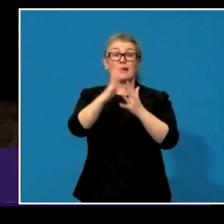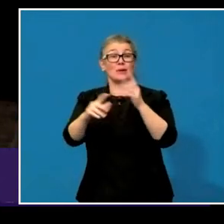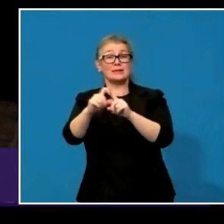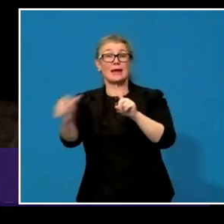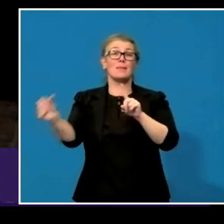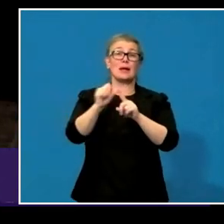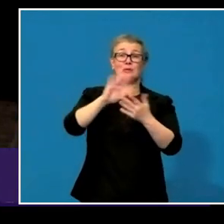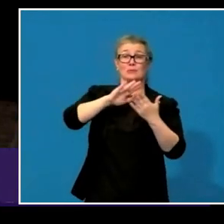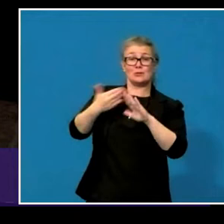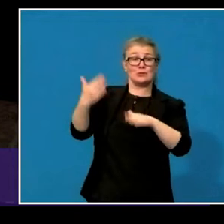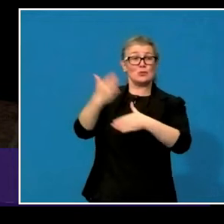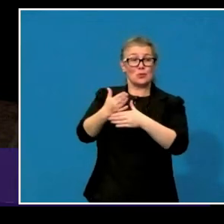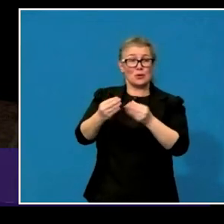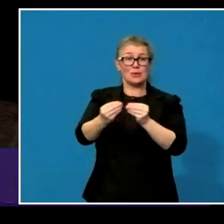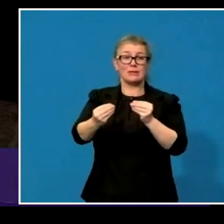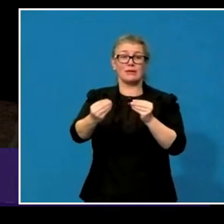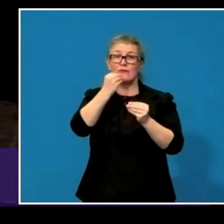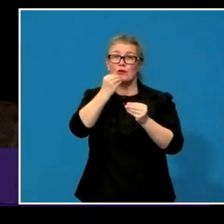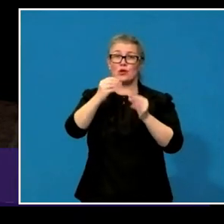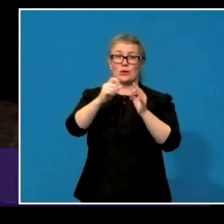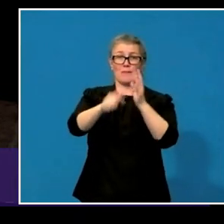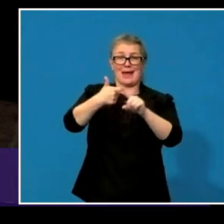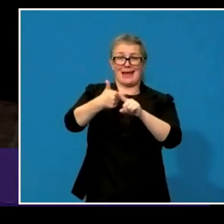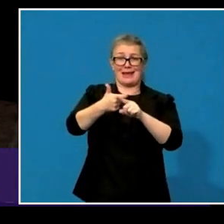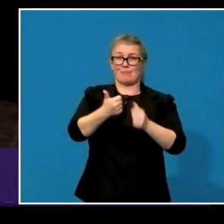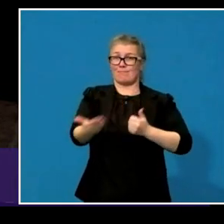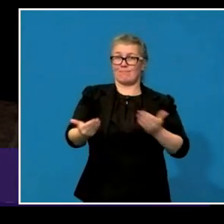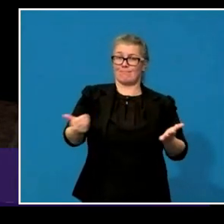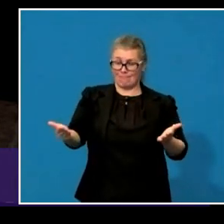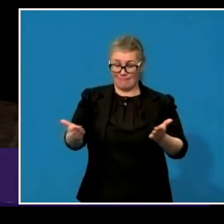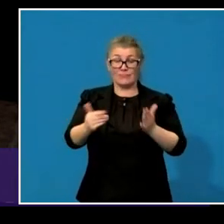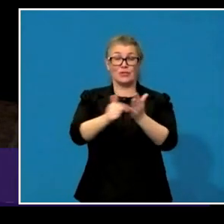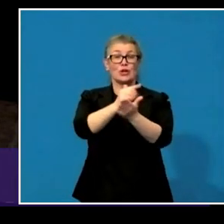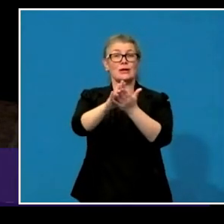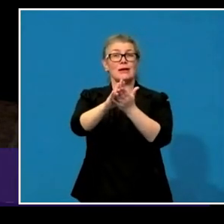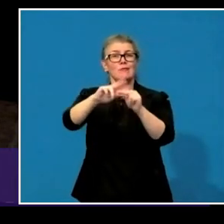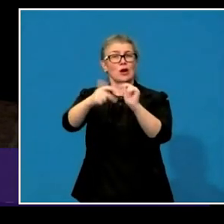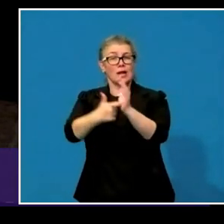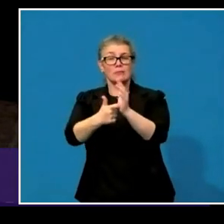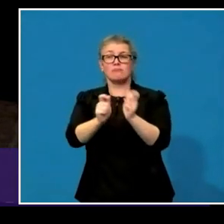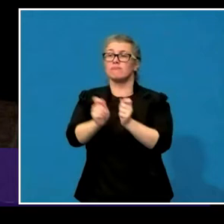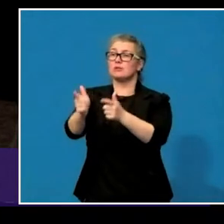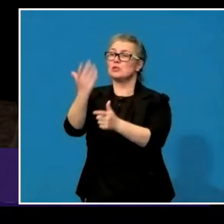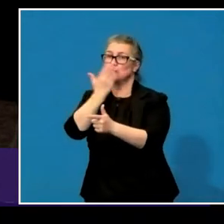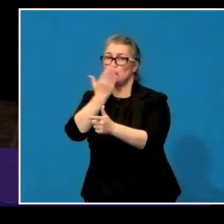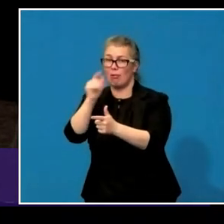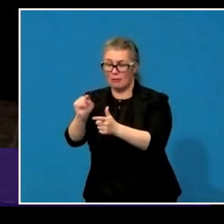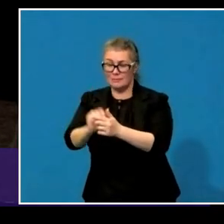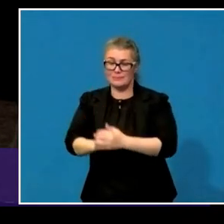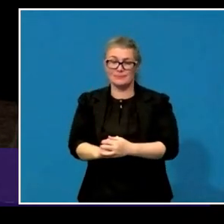at the Food Bank. On Thursdays and Fridays, he goes to school and is supported to go to